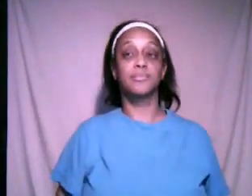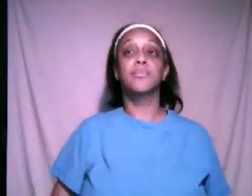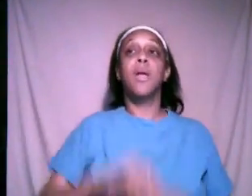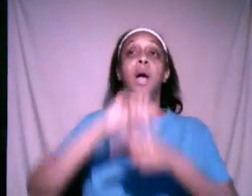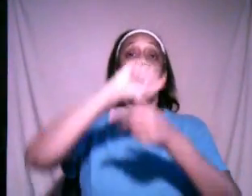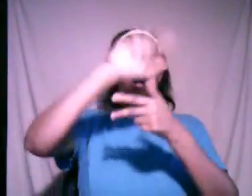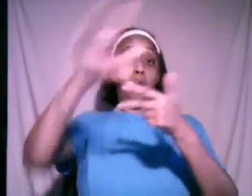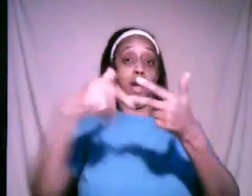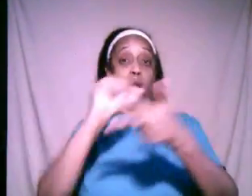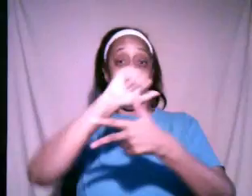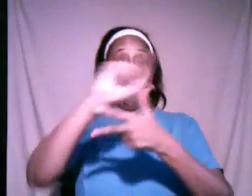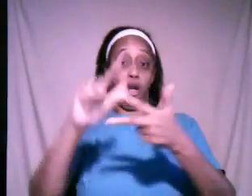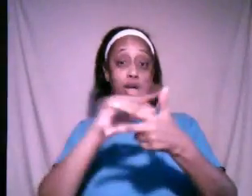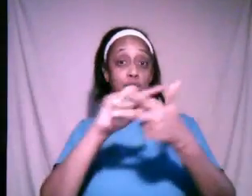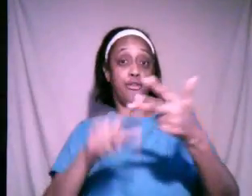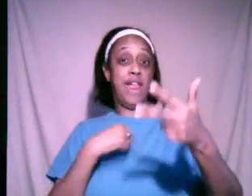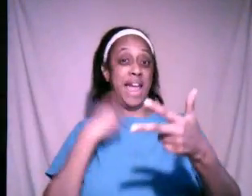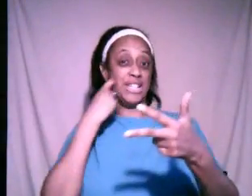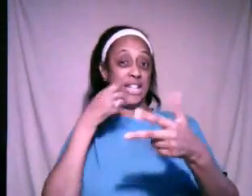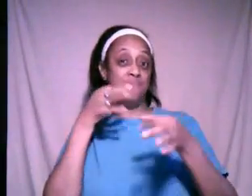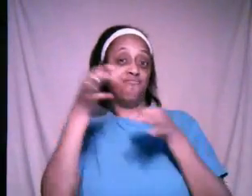All three kinds DV i just explain